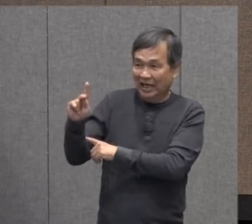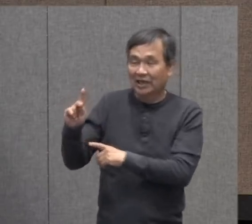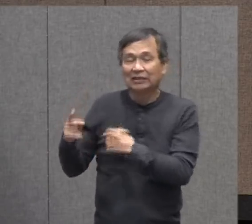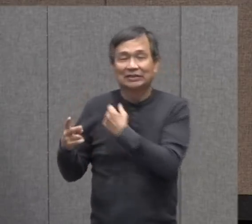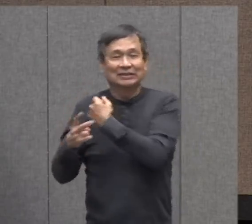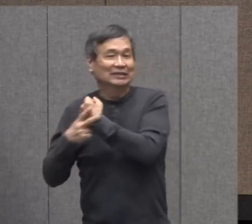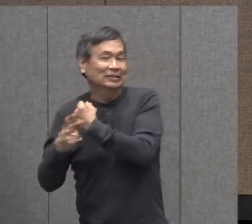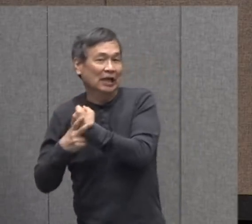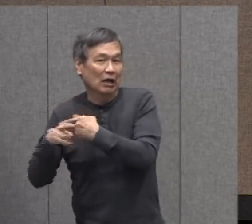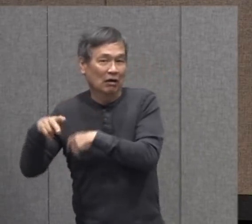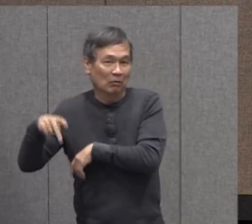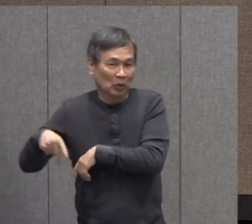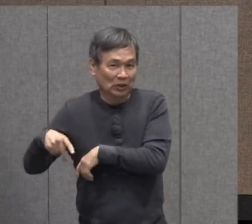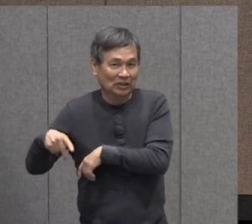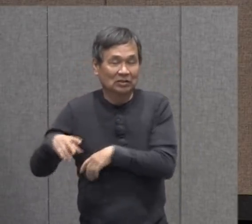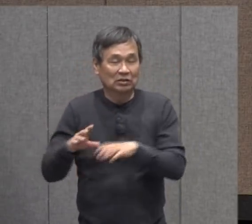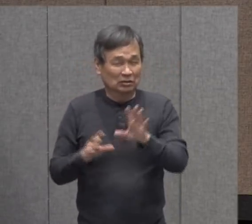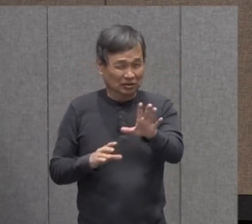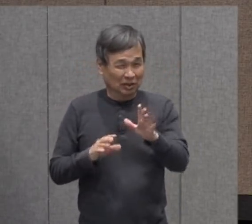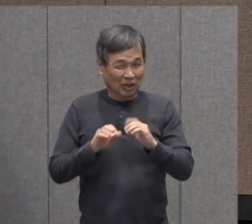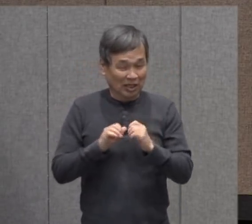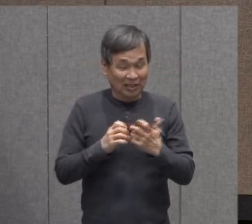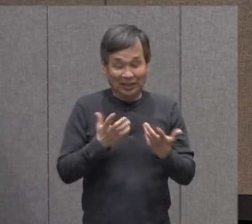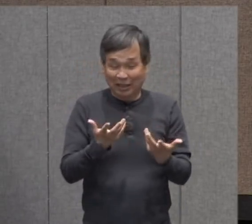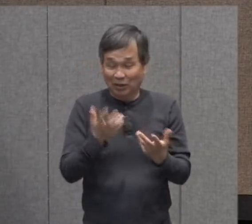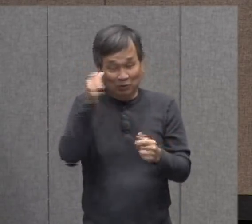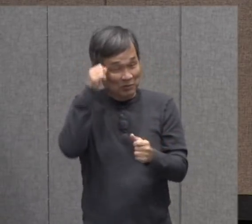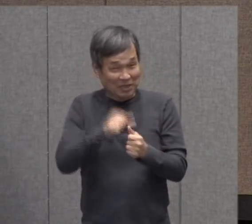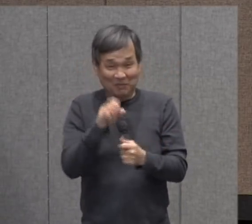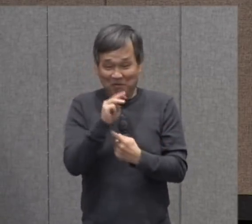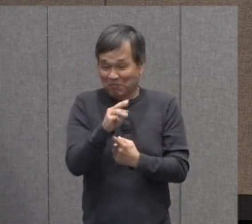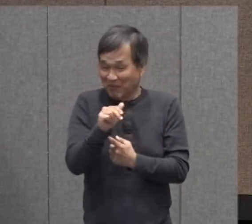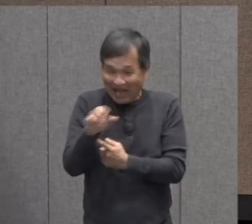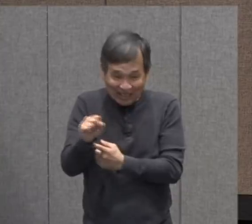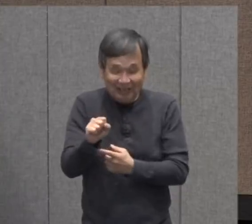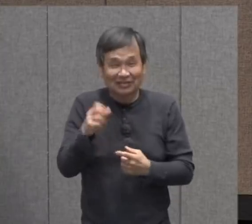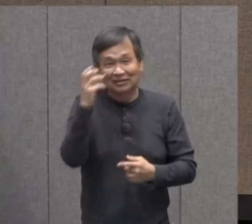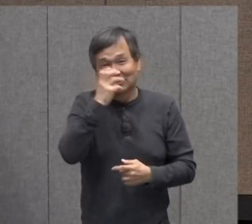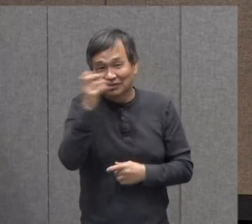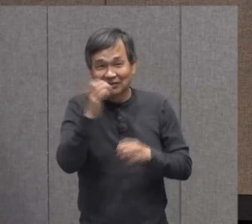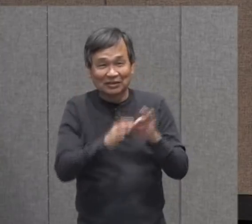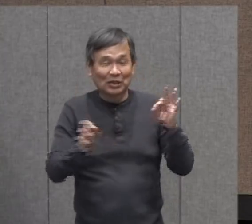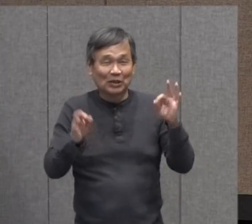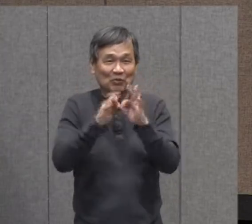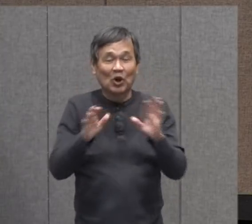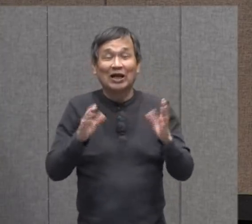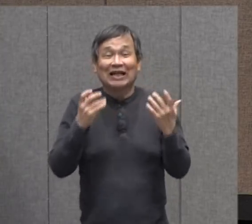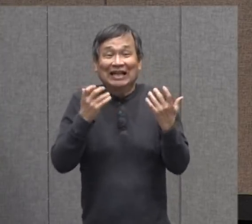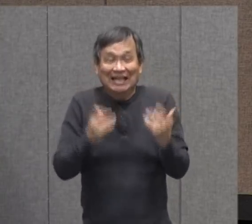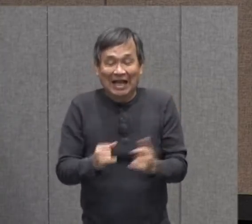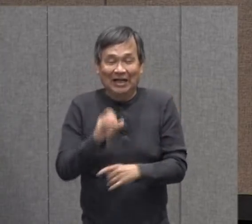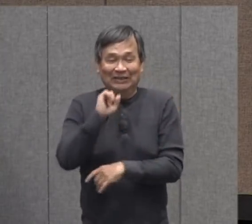And we need to talk about mass, how much of an object there is and we need to talk about speed, how fast that object is moving